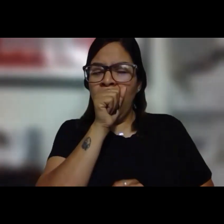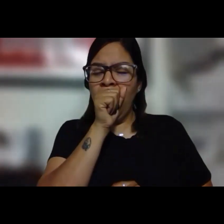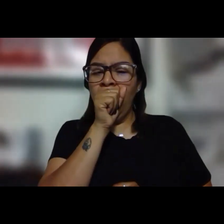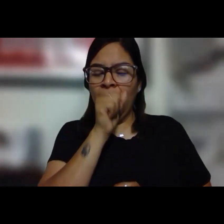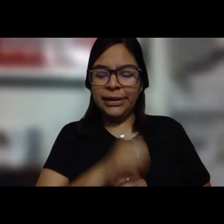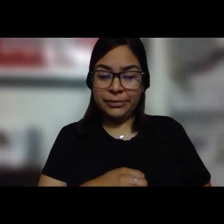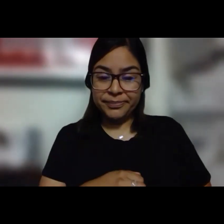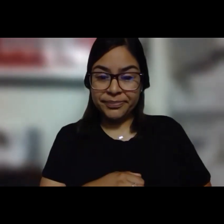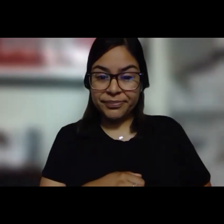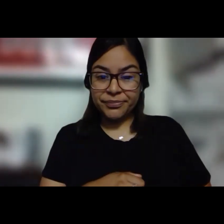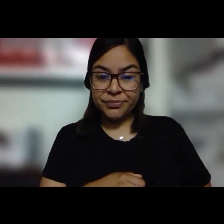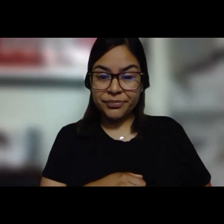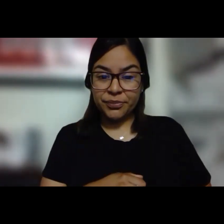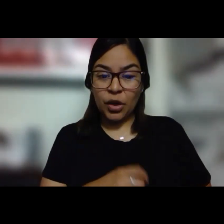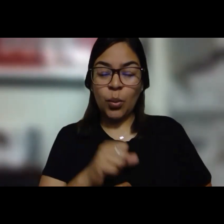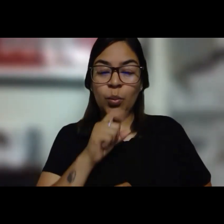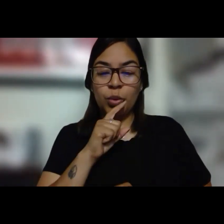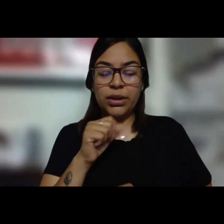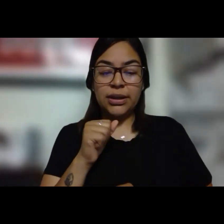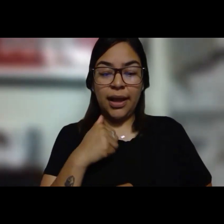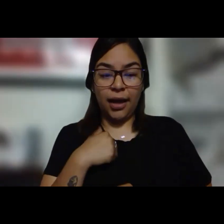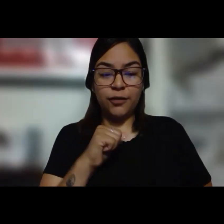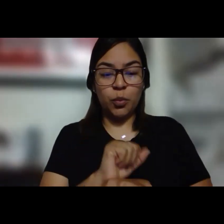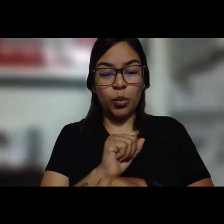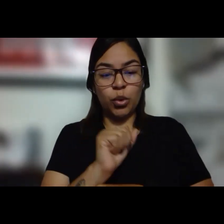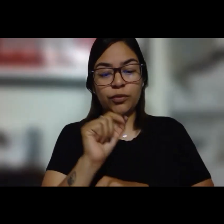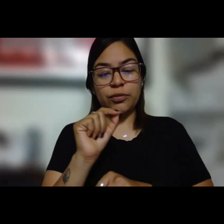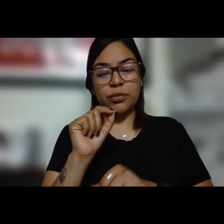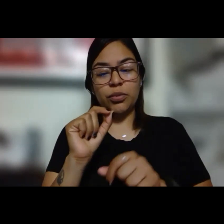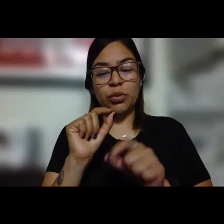the work groups that are outside of these meetings and so I I just want to give kudos to each of the